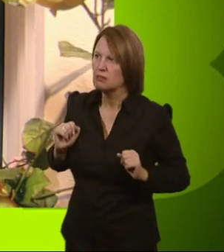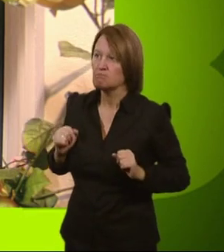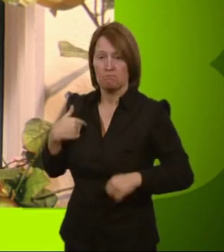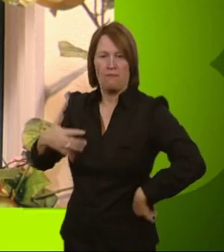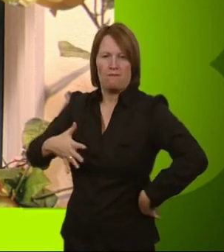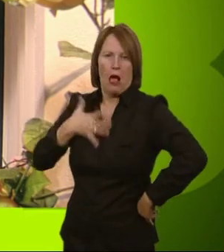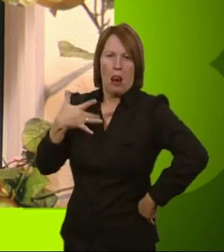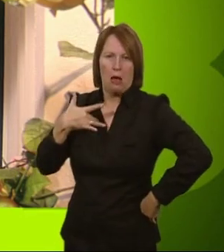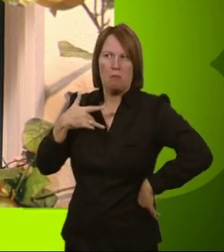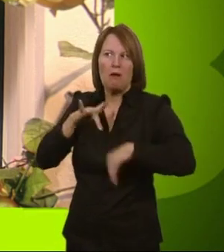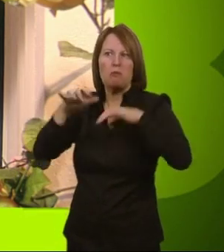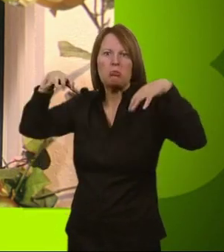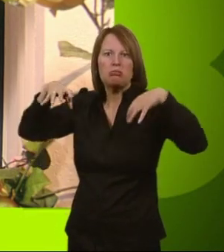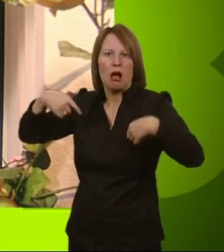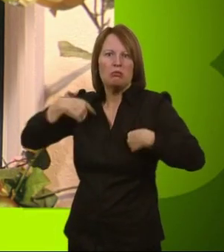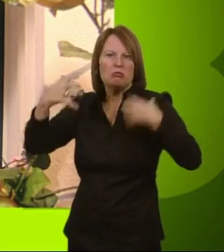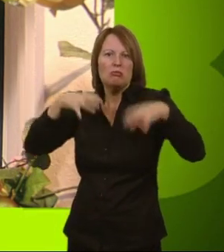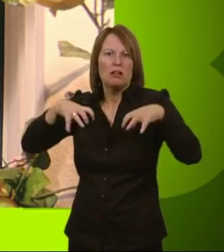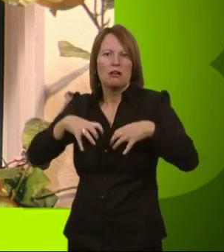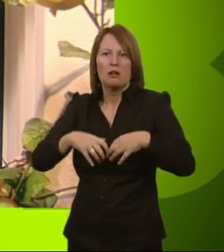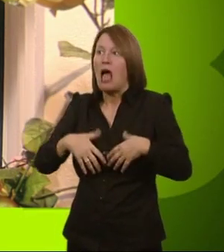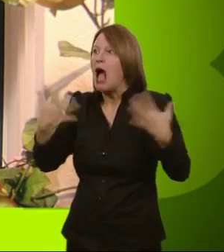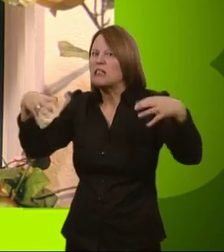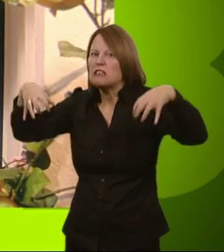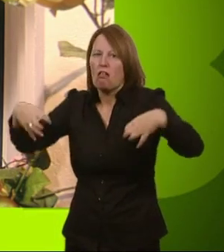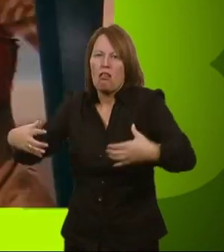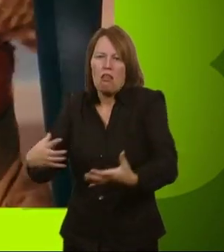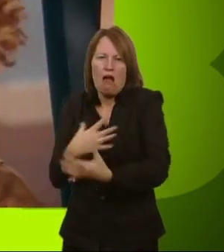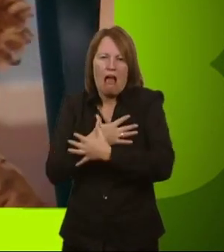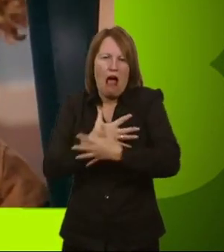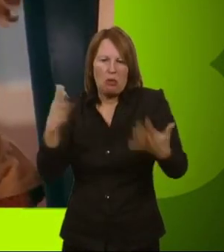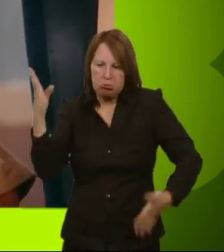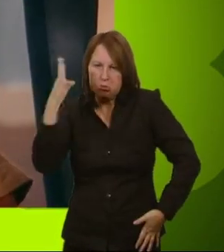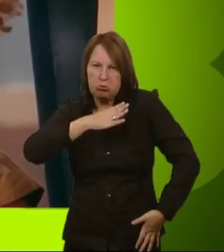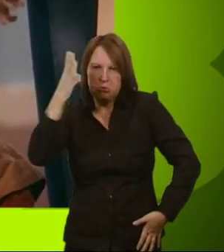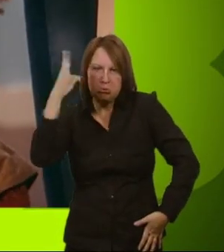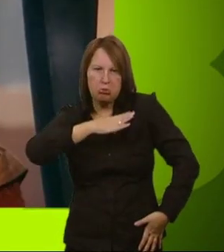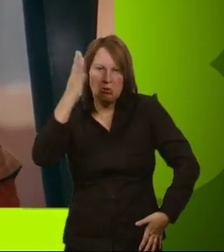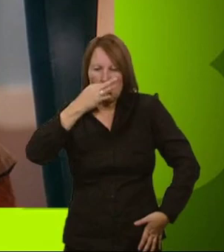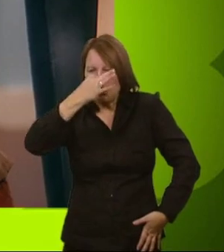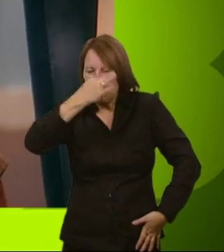as a professional Monster Hunt tells me the creature loves anything that stinks like like